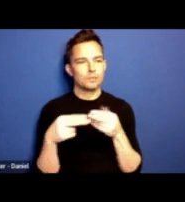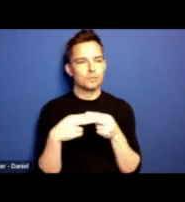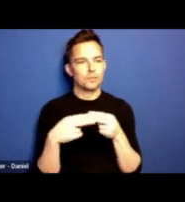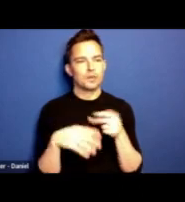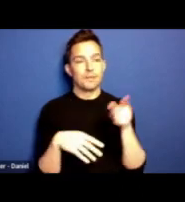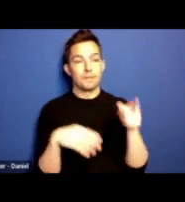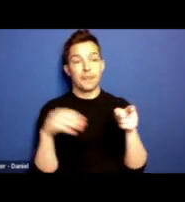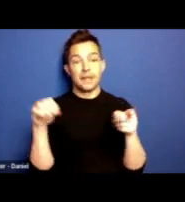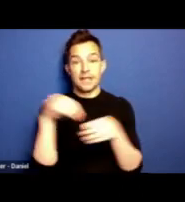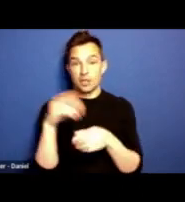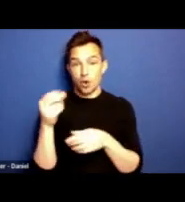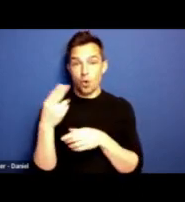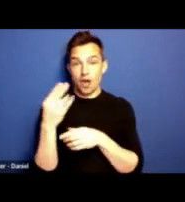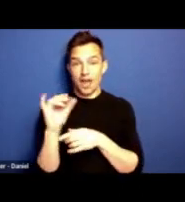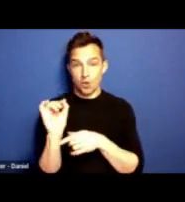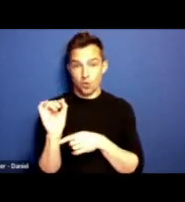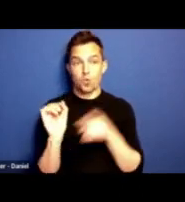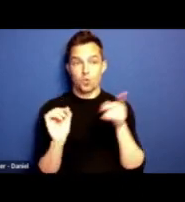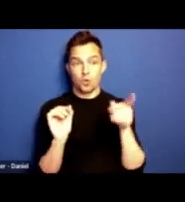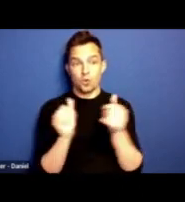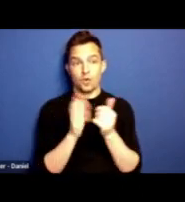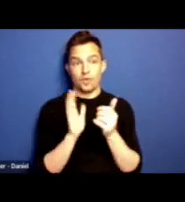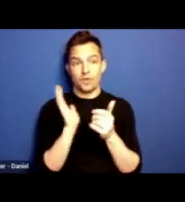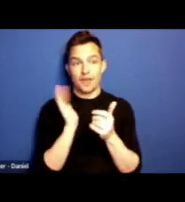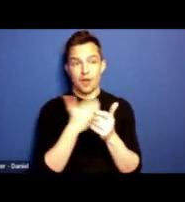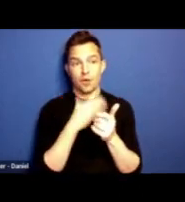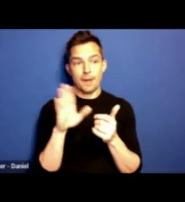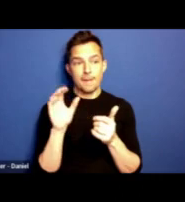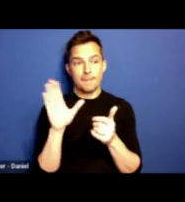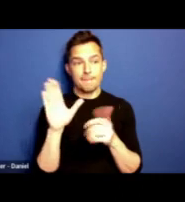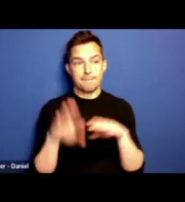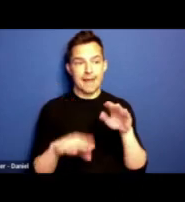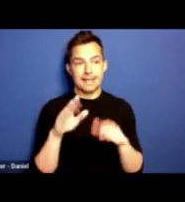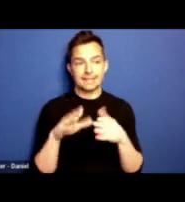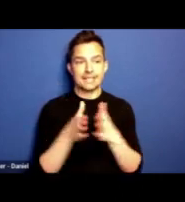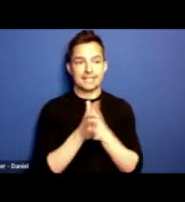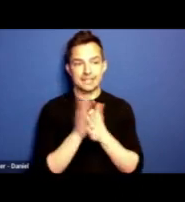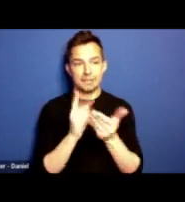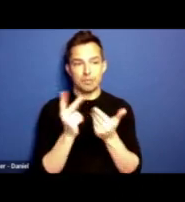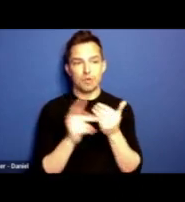Ohio when we with our Balance Incentive Program, we initiated this No Wrong Door single entry